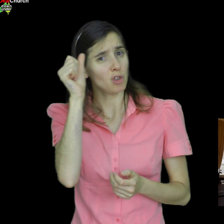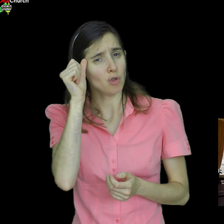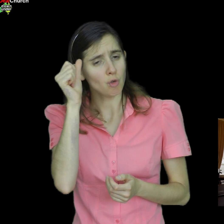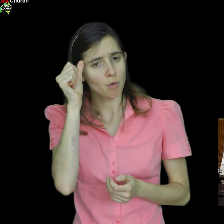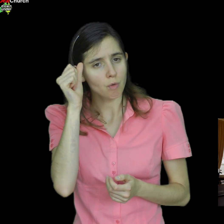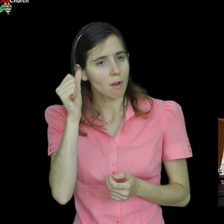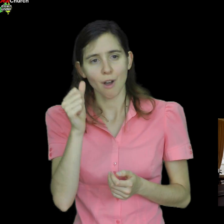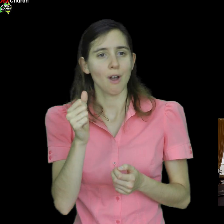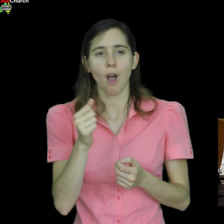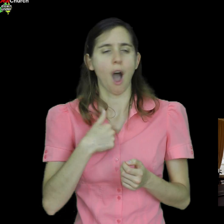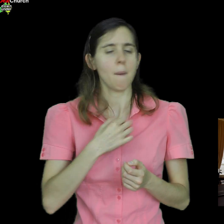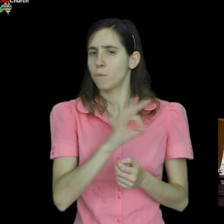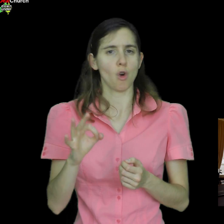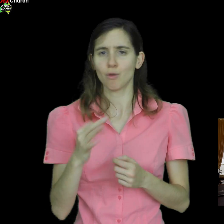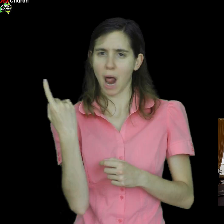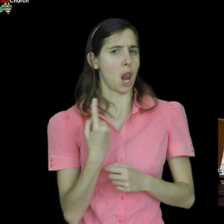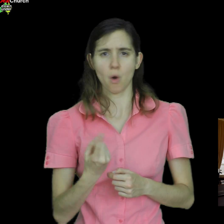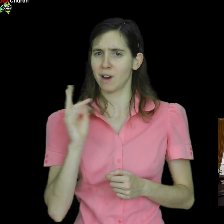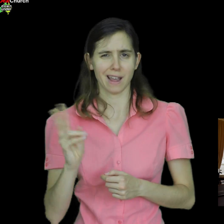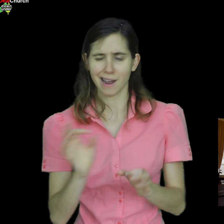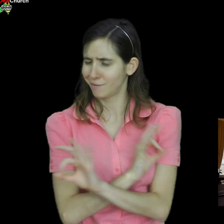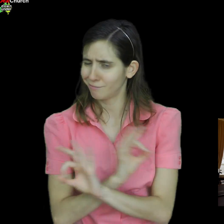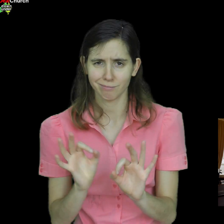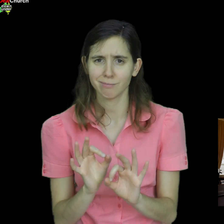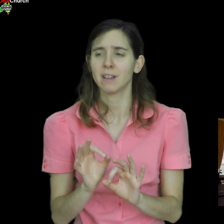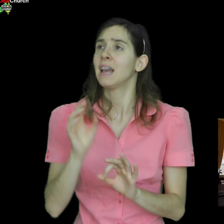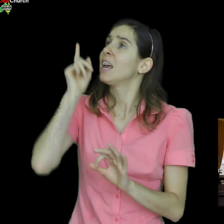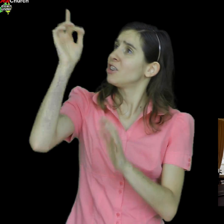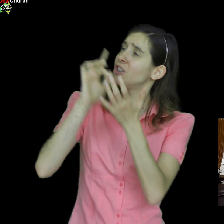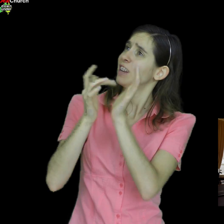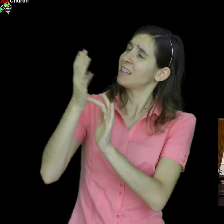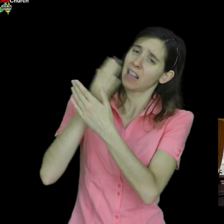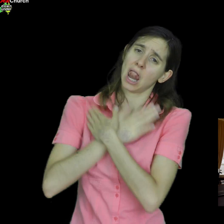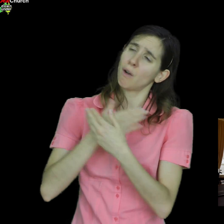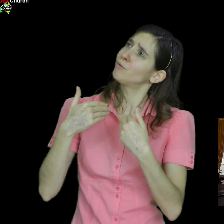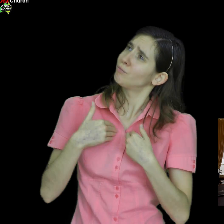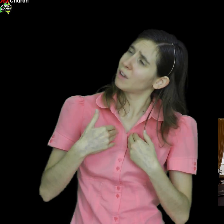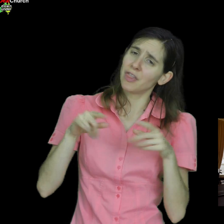never needed to be alone again. Jesus loved her just as her own father loved